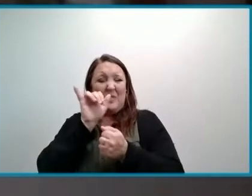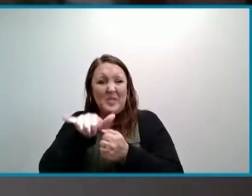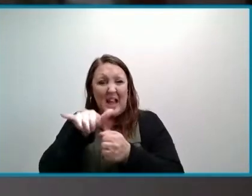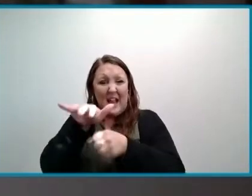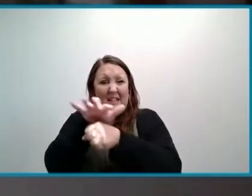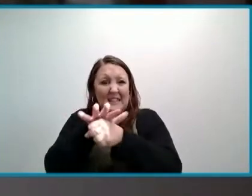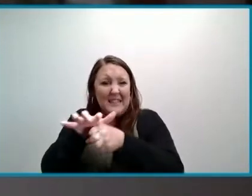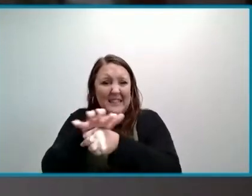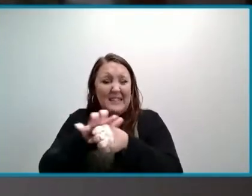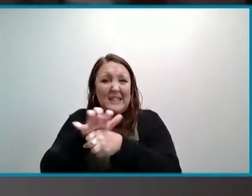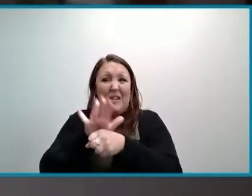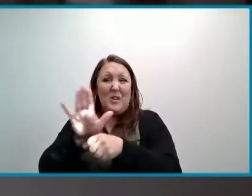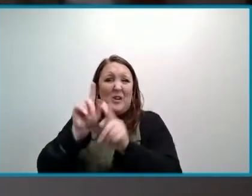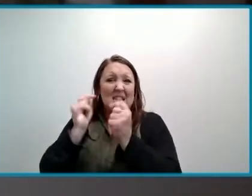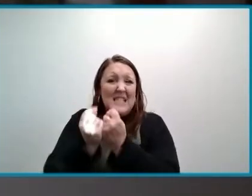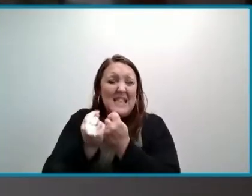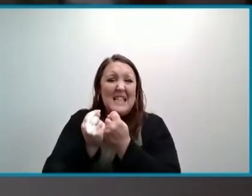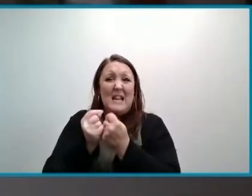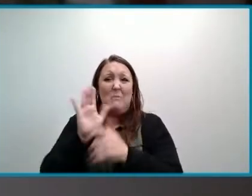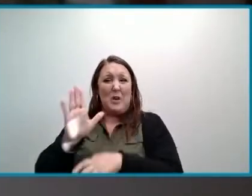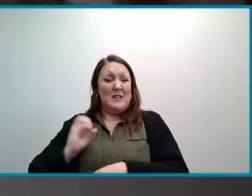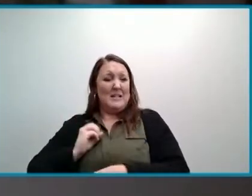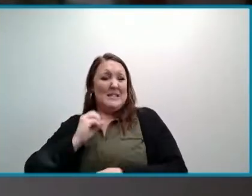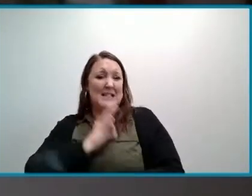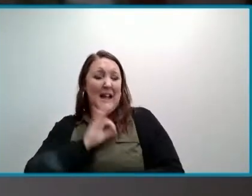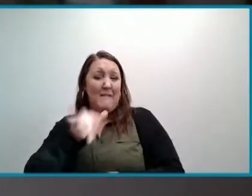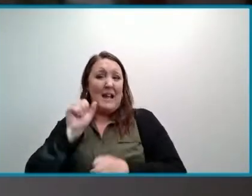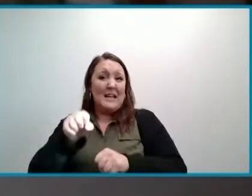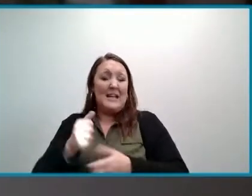their administrative staff that can help hold the door open for us,